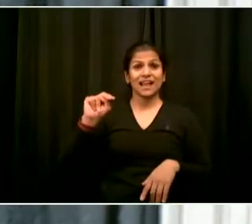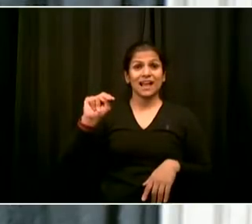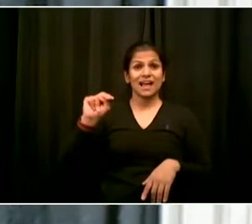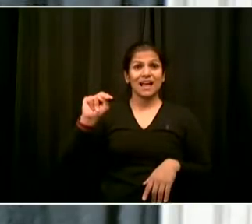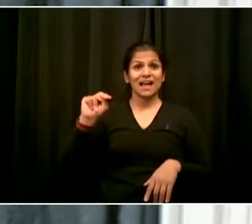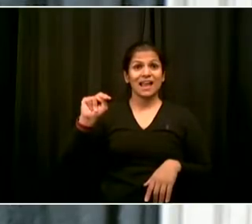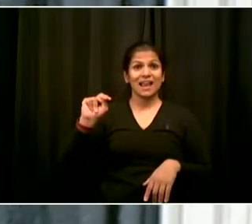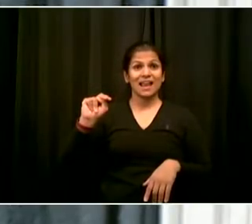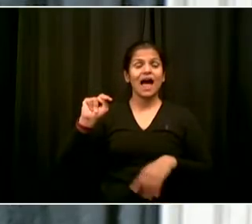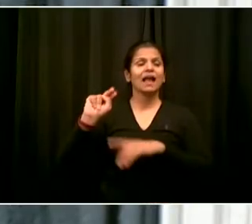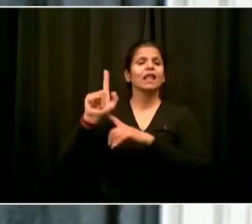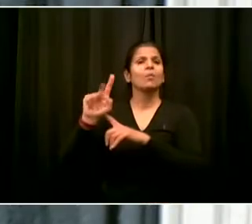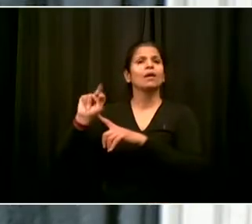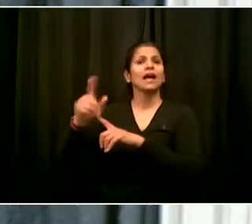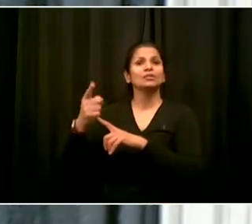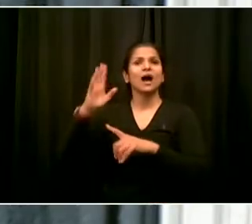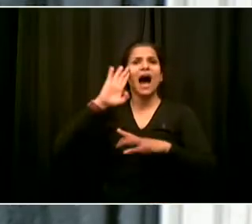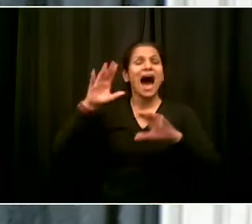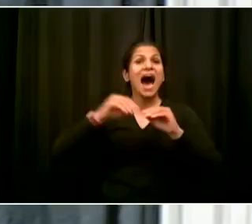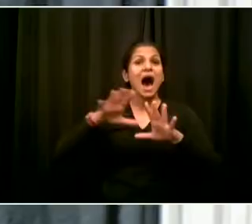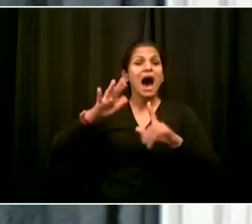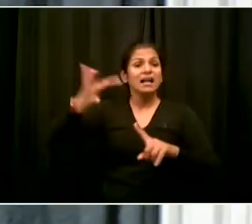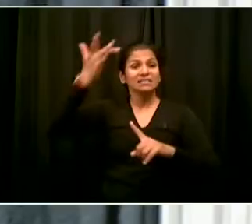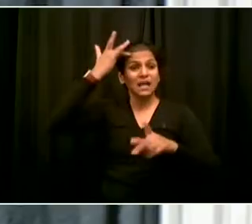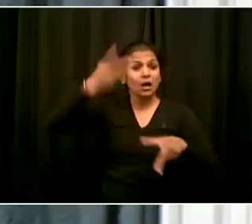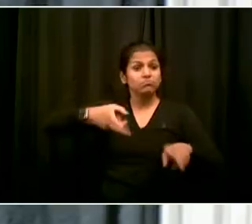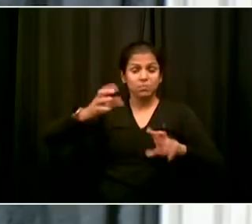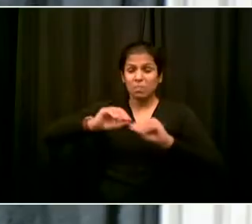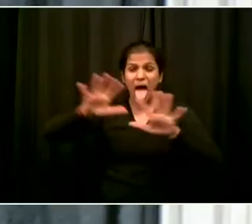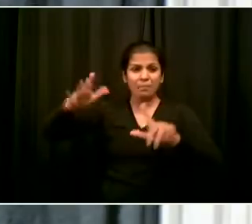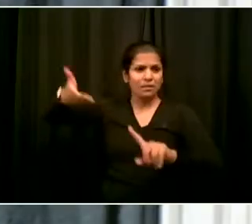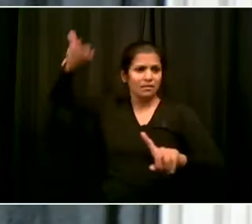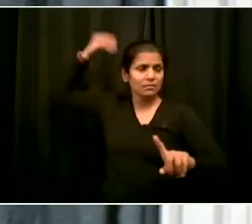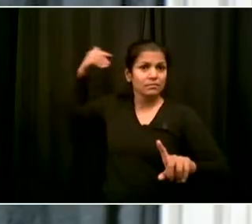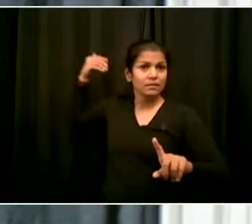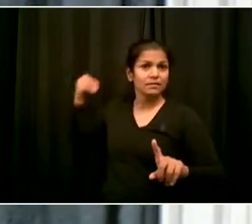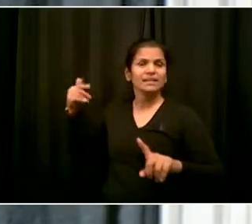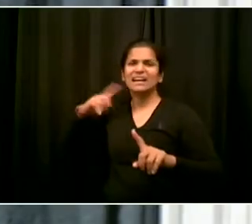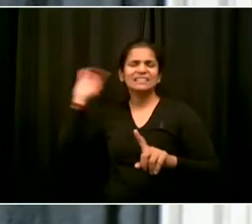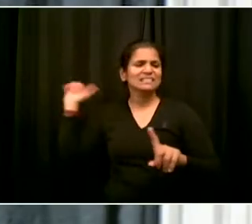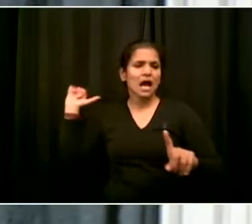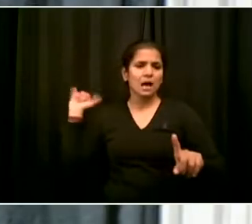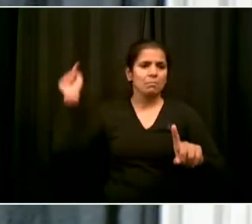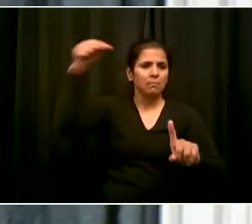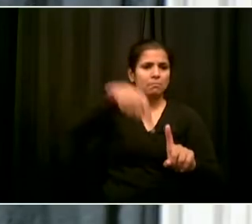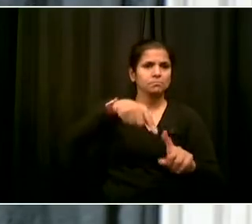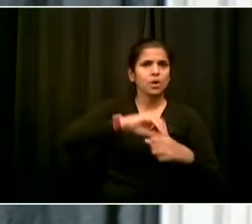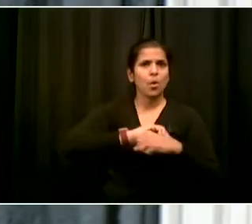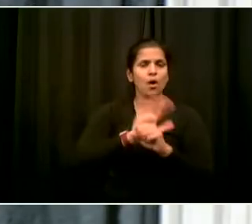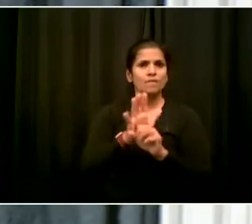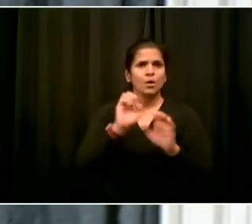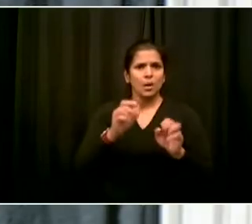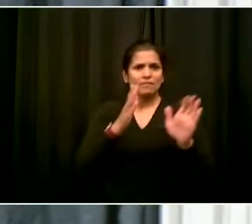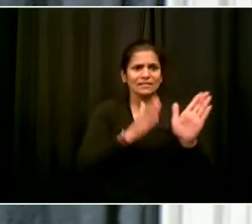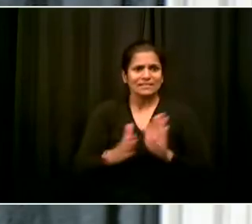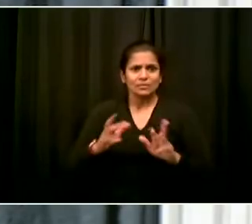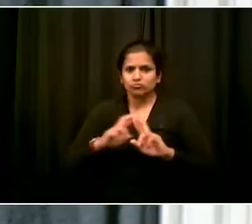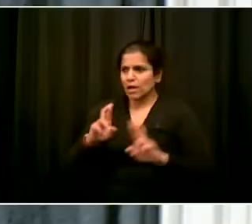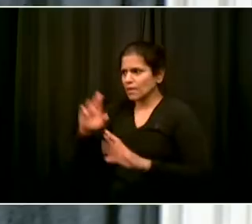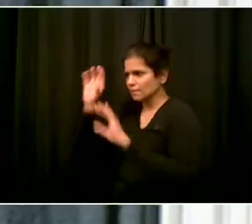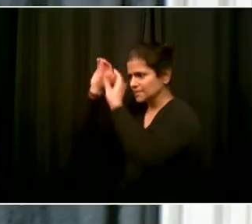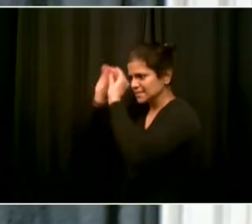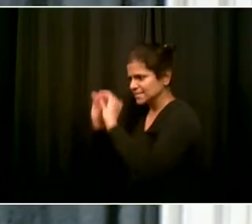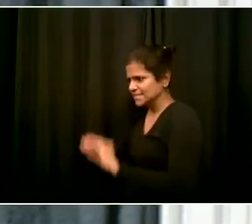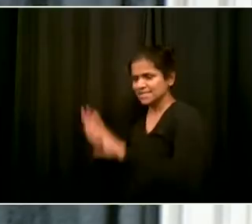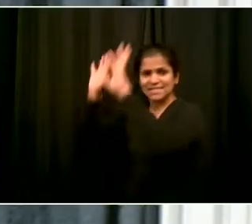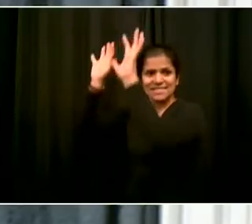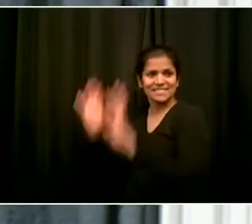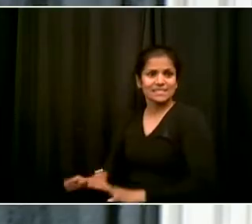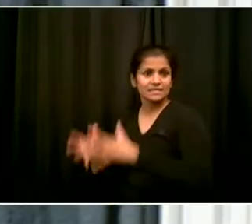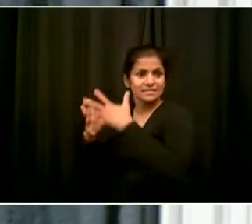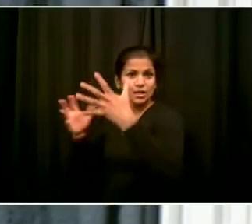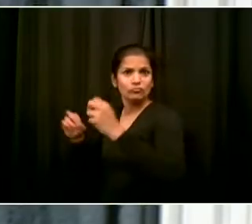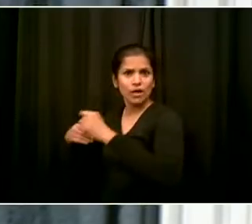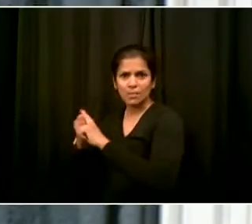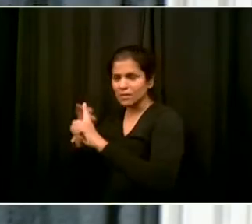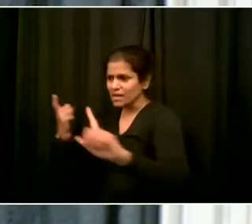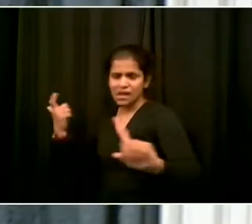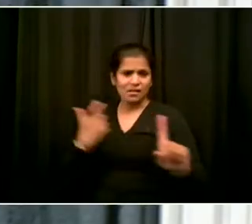IN 2009 DURING THTHE H1N1 FLU